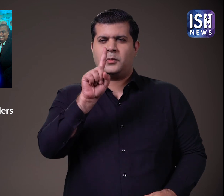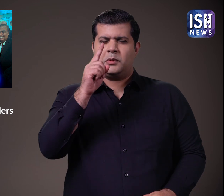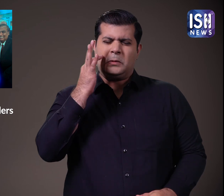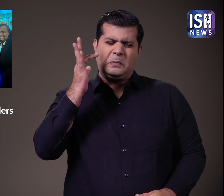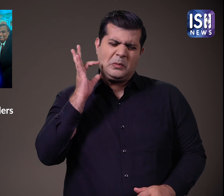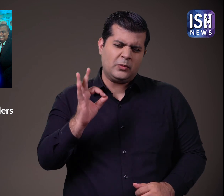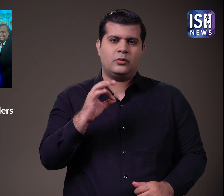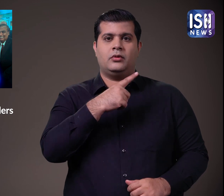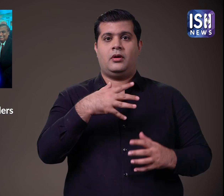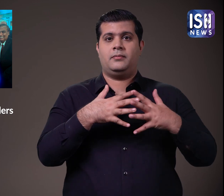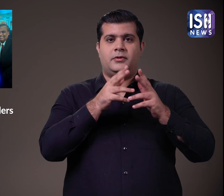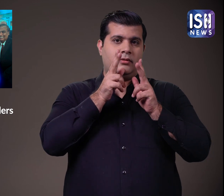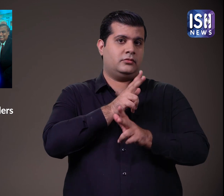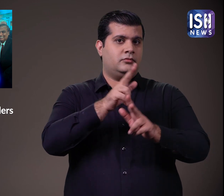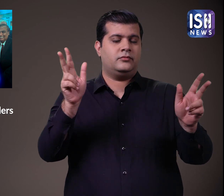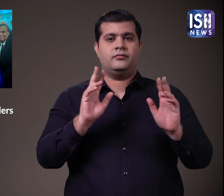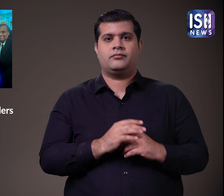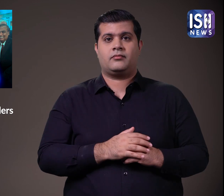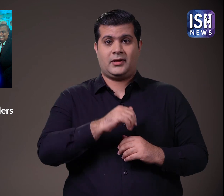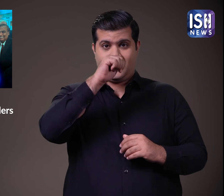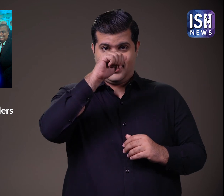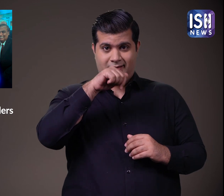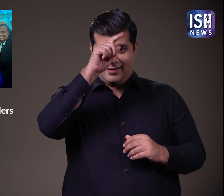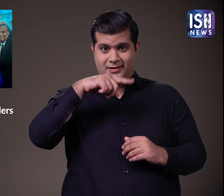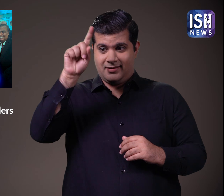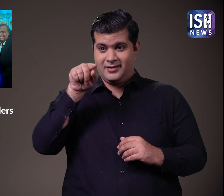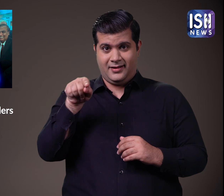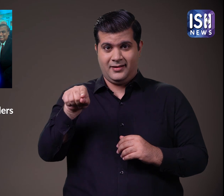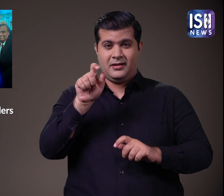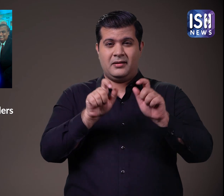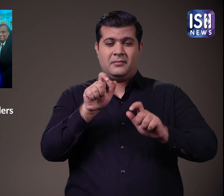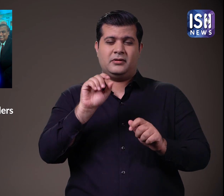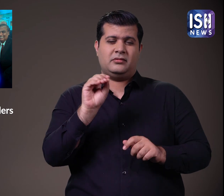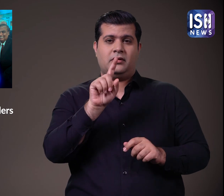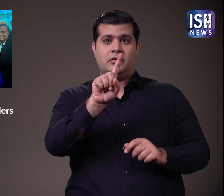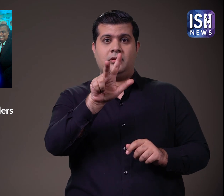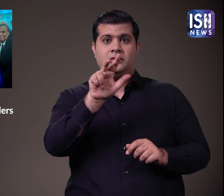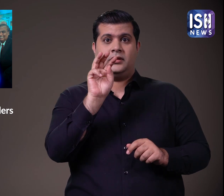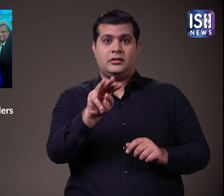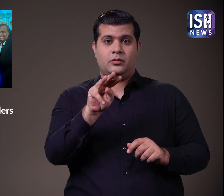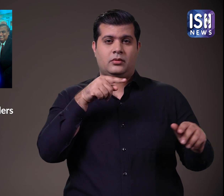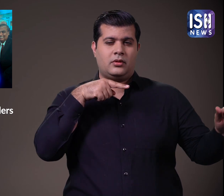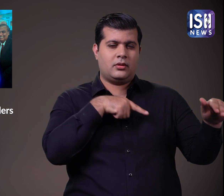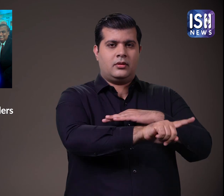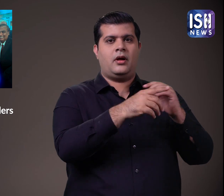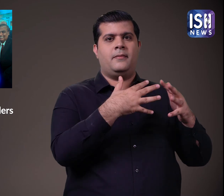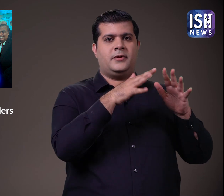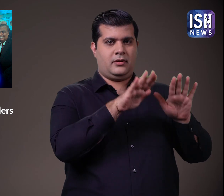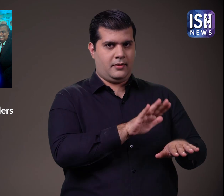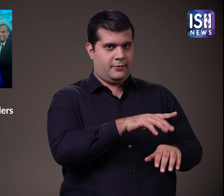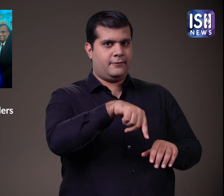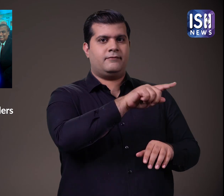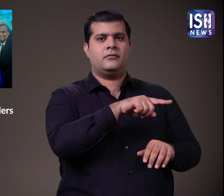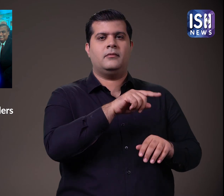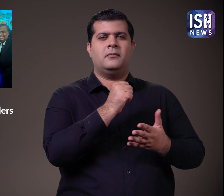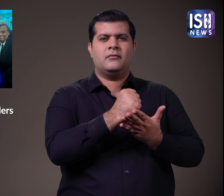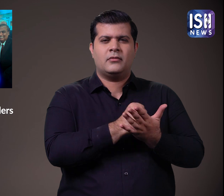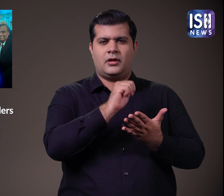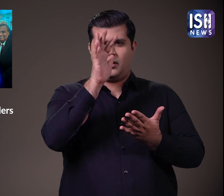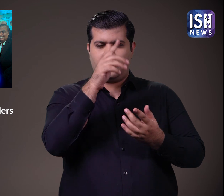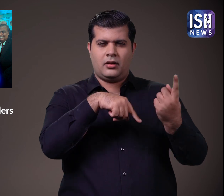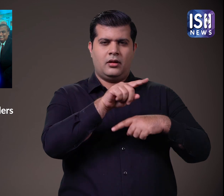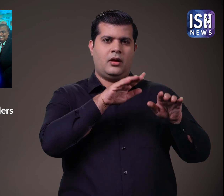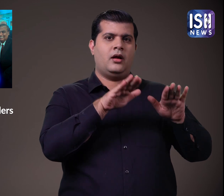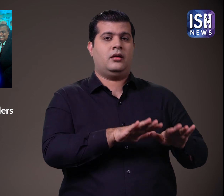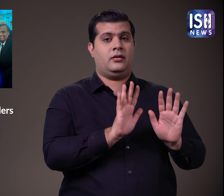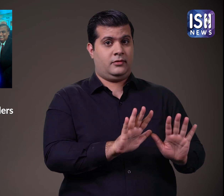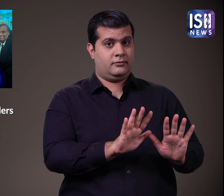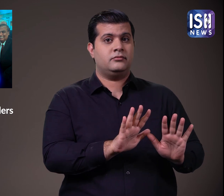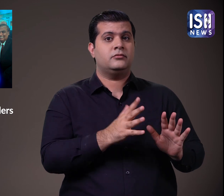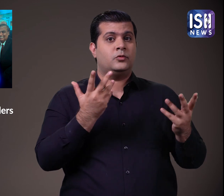One key point made by the US was that around 18,000 Indians are staying illegally in the US.